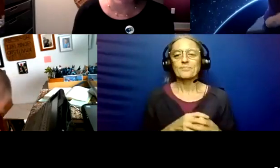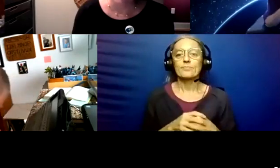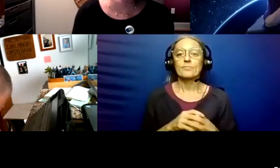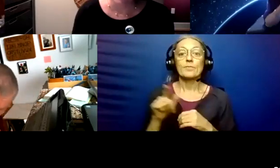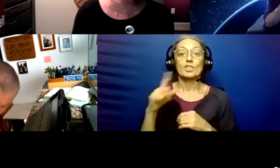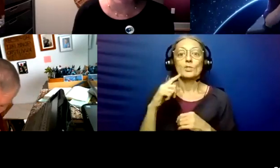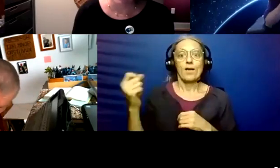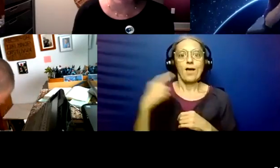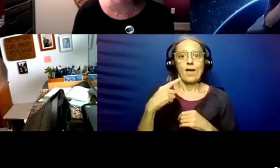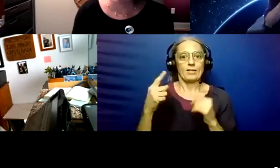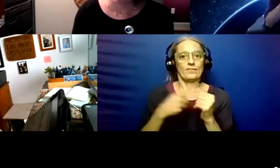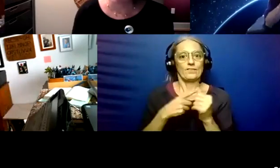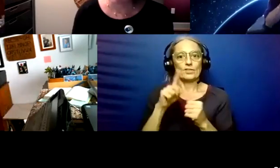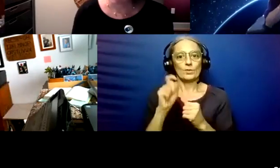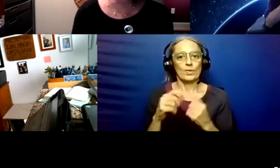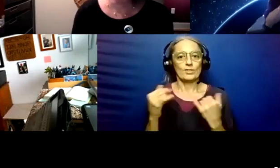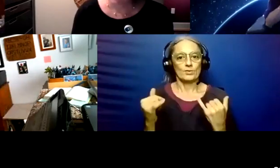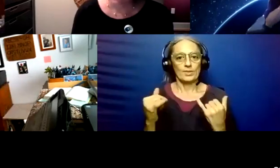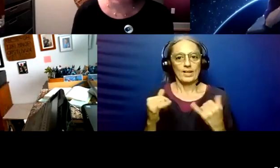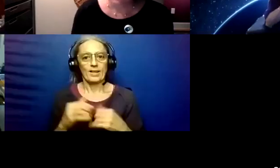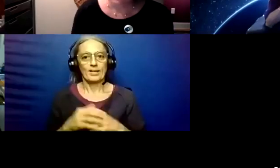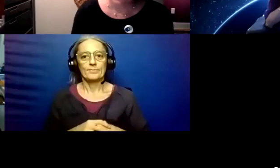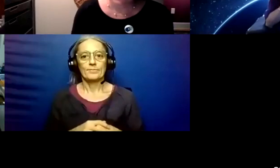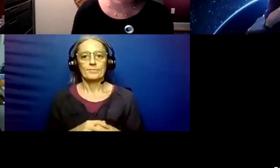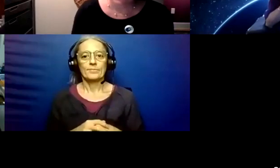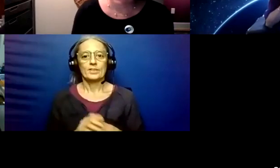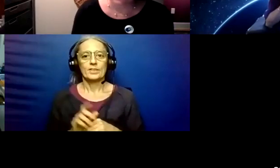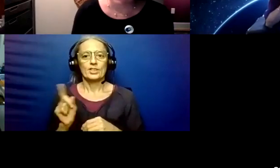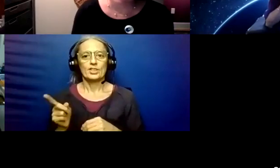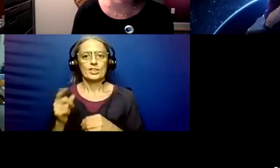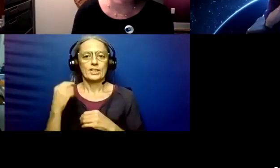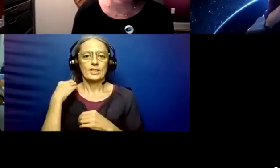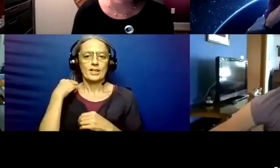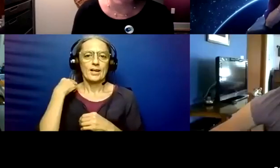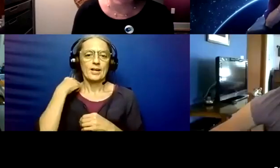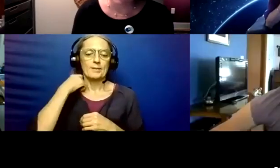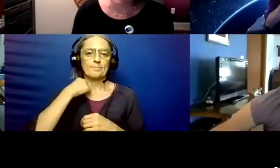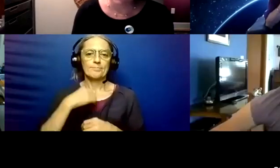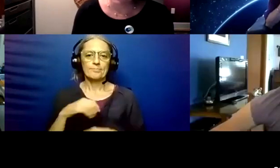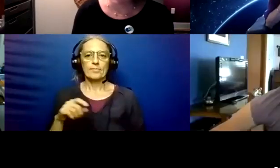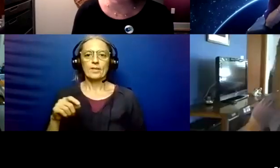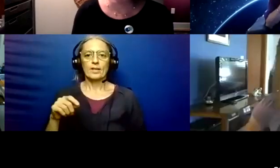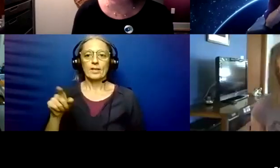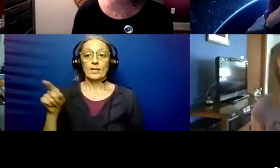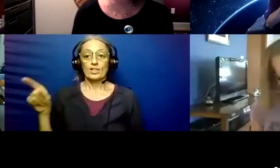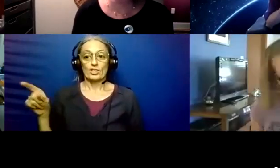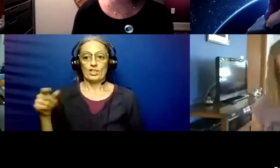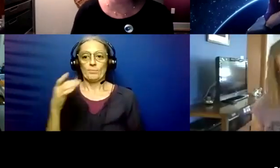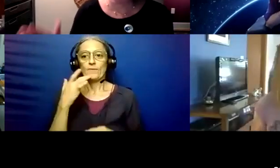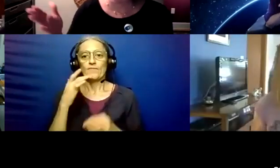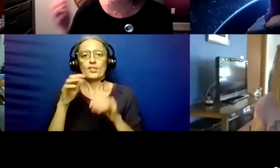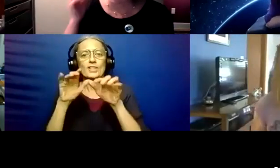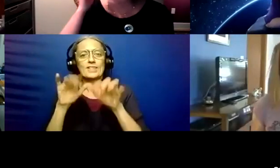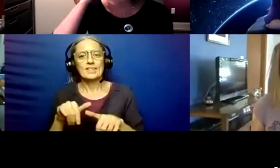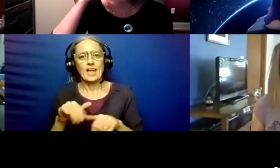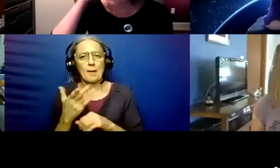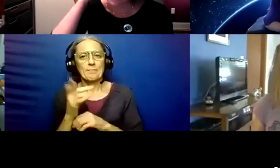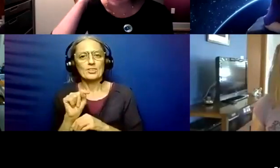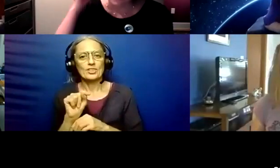And she prefers to type her question into the chat box, but we can see her on screen now.